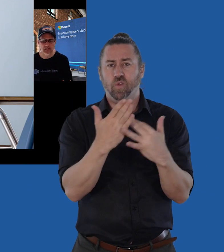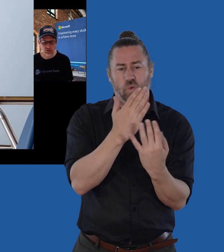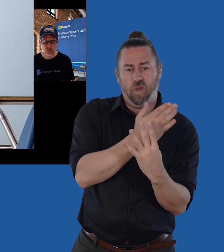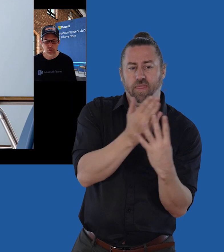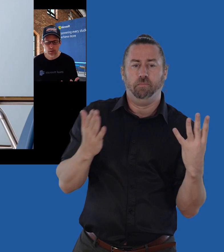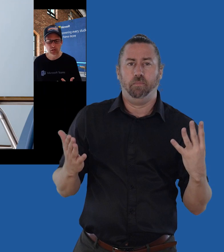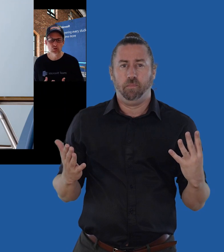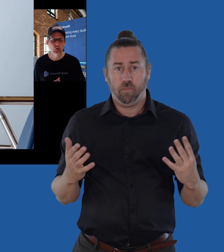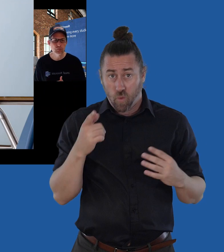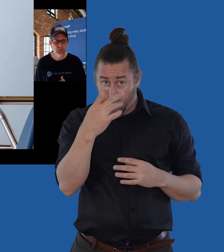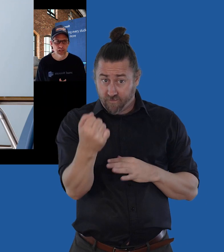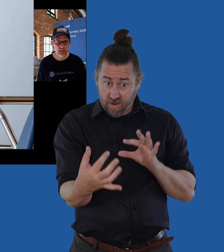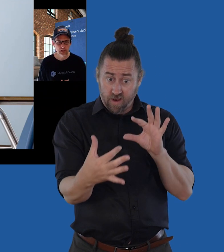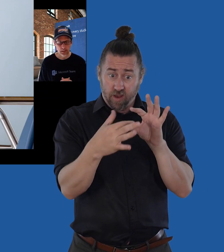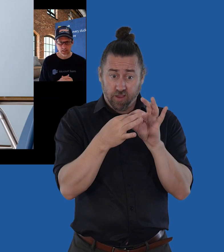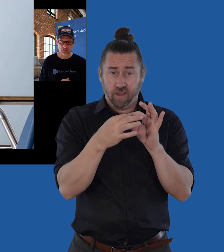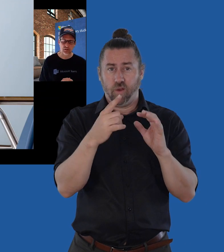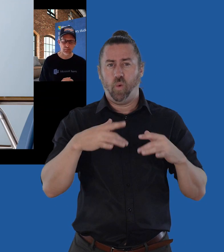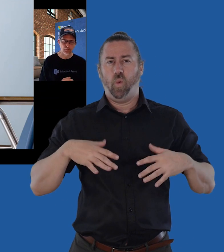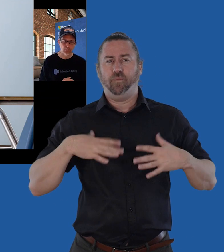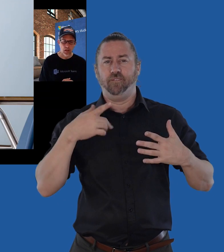it's gonna turn up in your feed, et cetera.